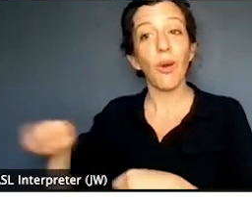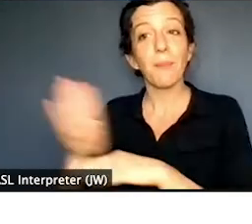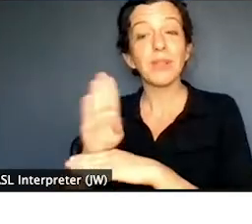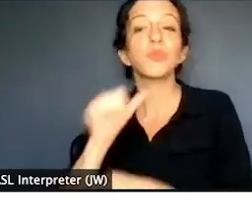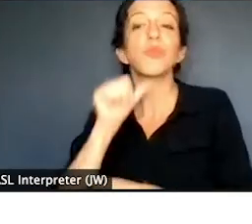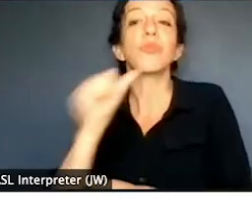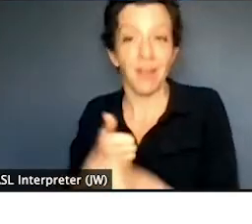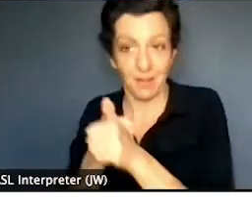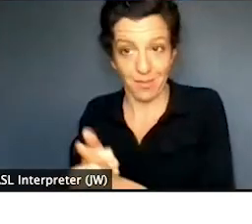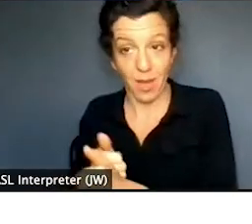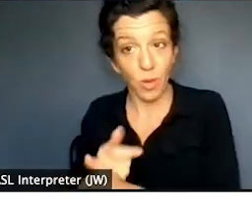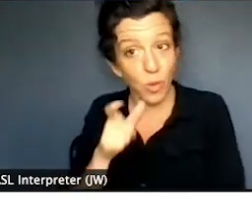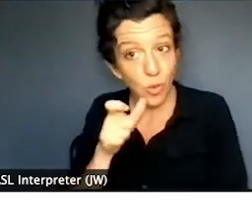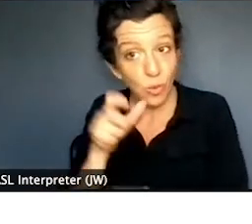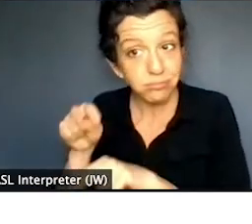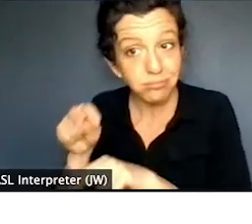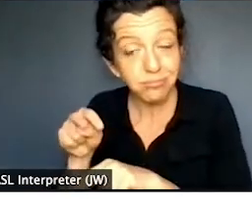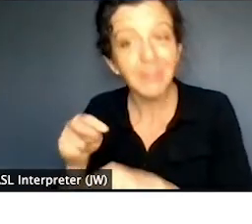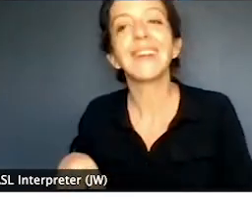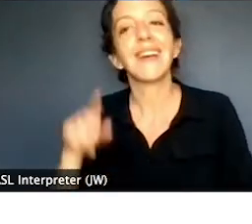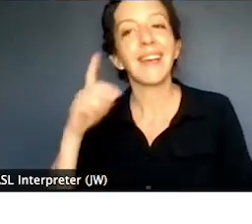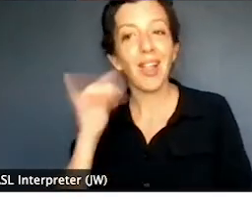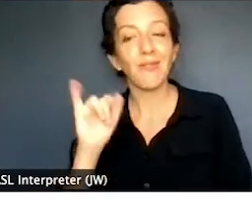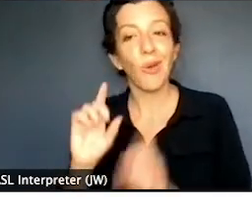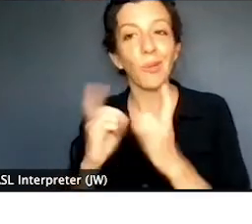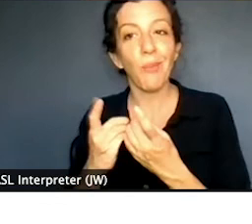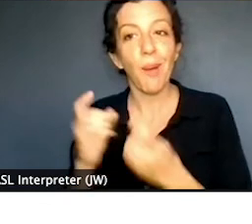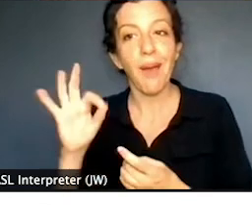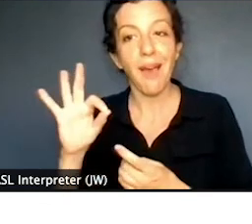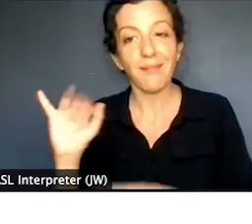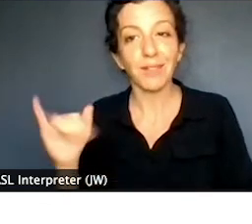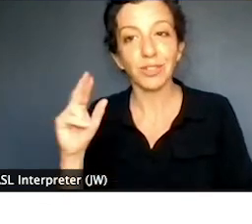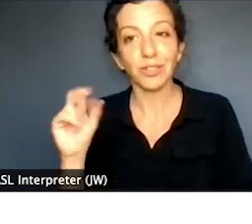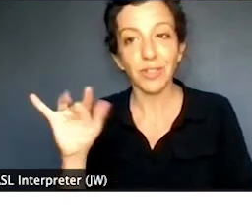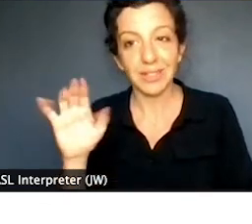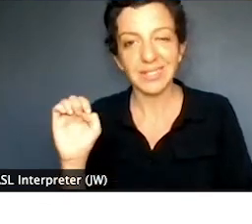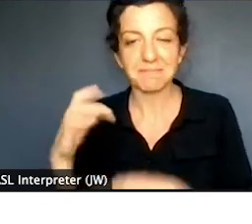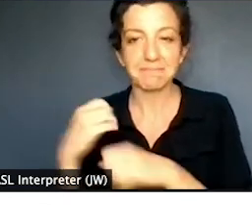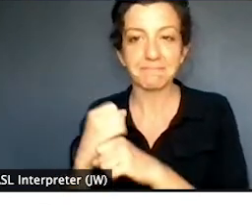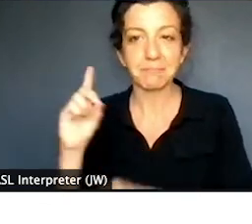All right so we have -- this one was put on the ballot by an individual who's a real estate developer